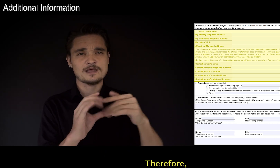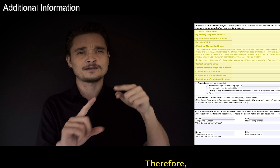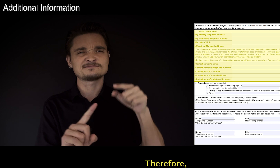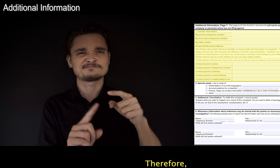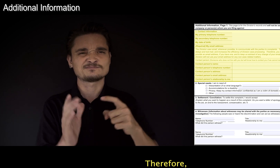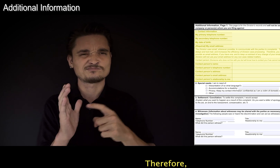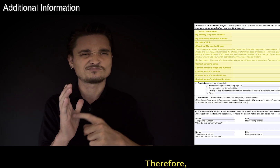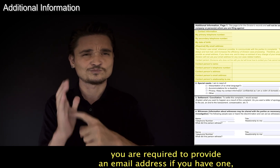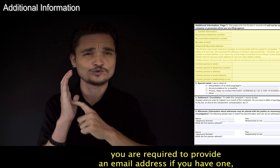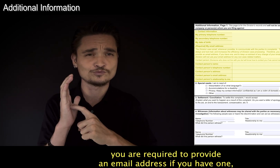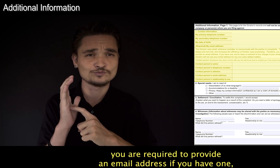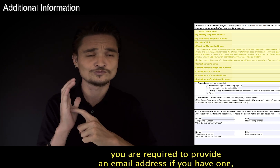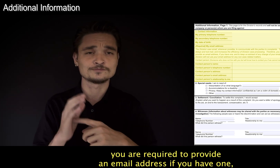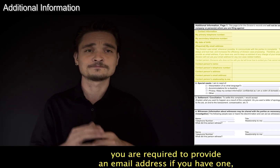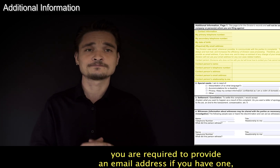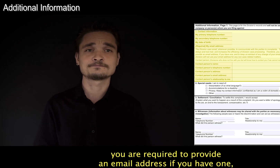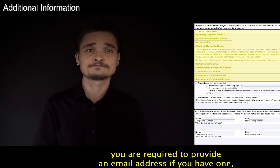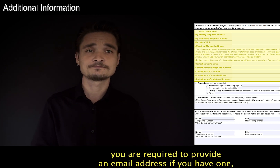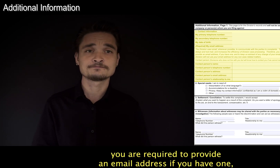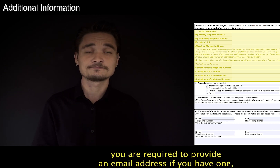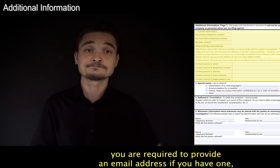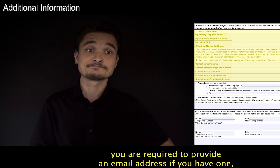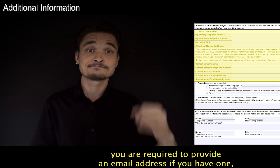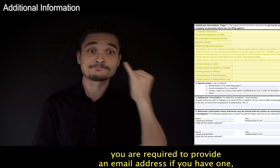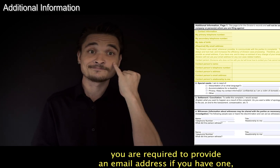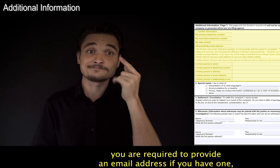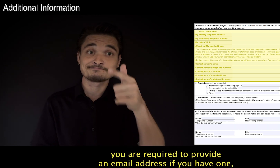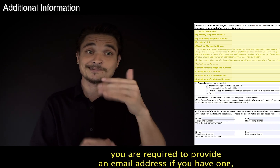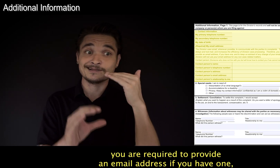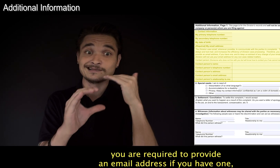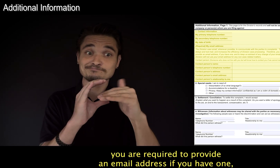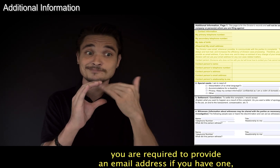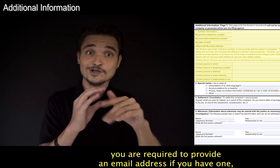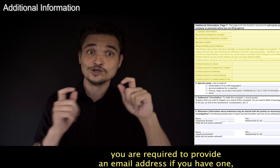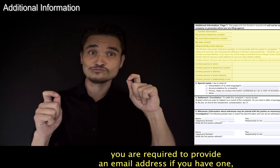Therefore, you are required to provide an email address if you have one,